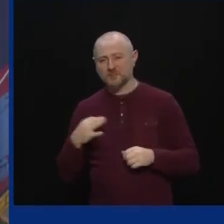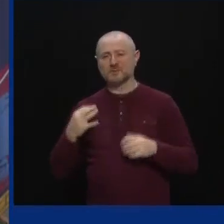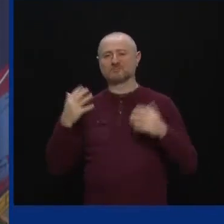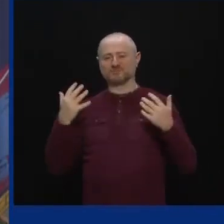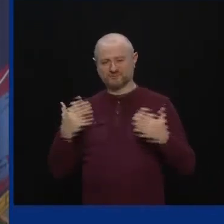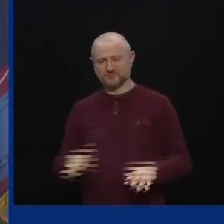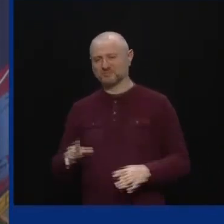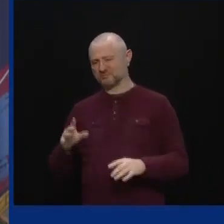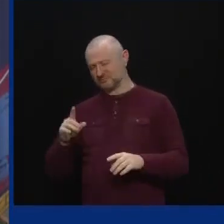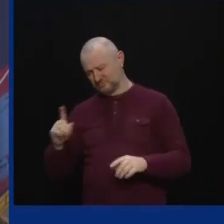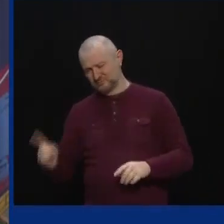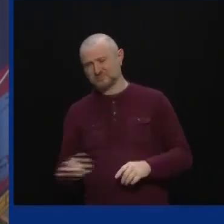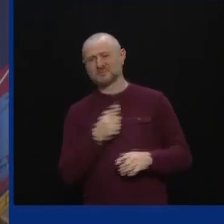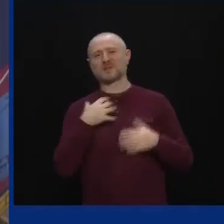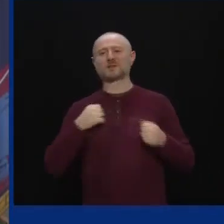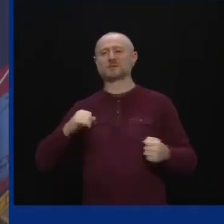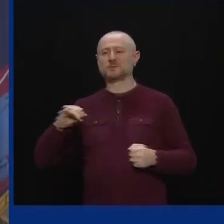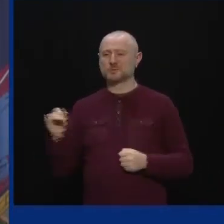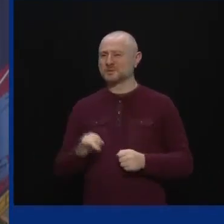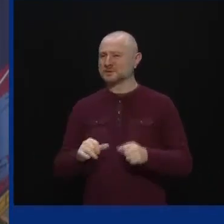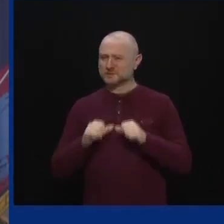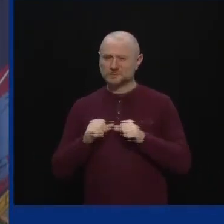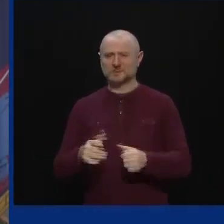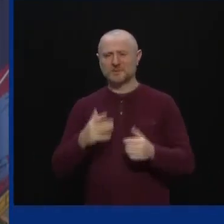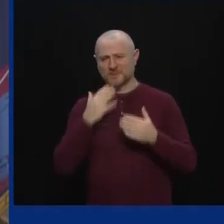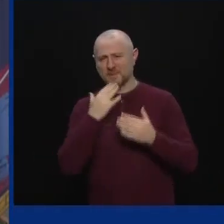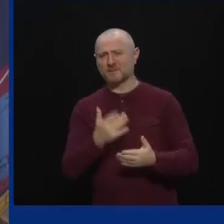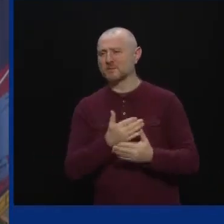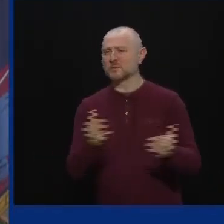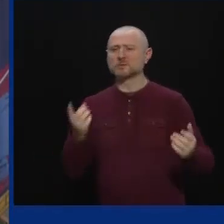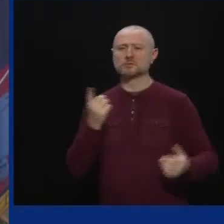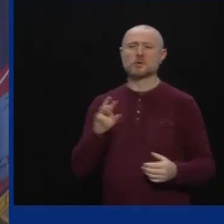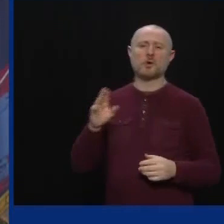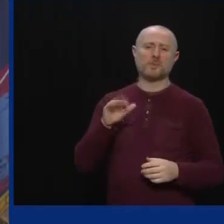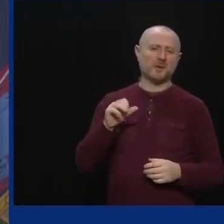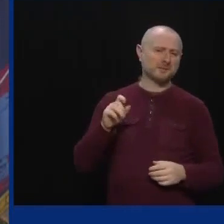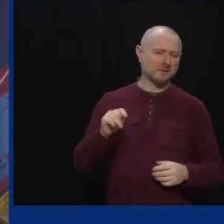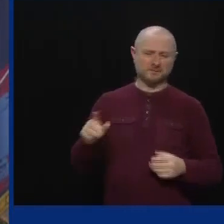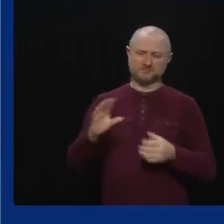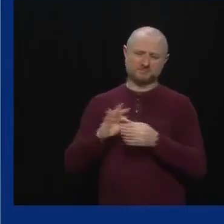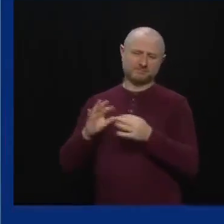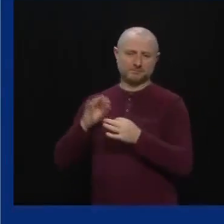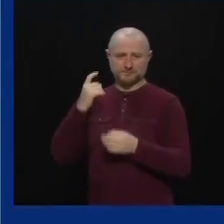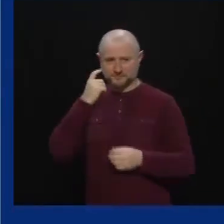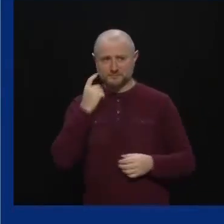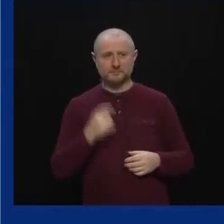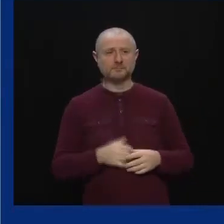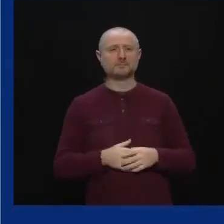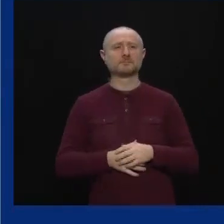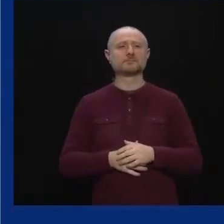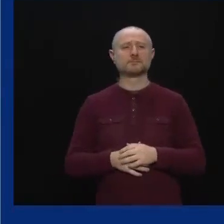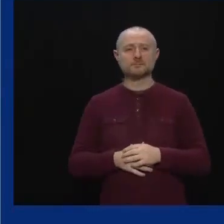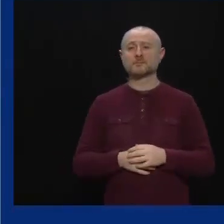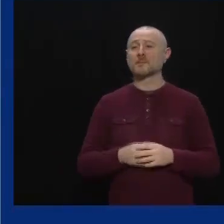THE EXPANSION OF THE AFFORDABLE CARE ACT, WHICH OCCURRED WHEN I WAS A MEMBER OF CONGRESS YEARS AGO, CREATED DIGNITY IN HEALTH CARE.